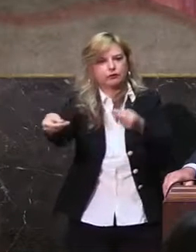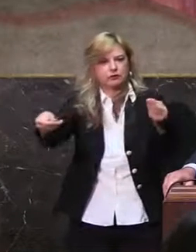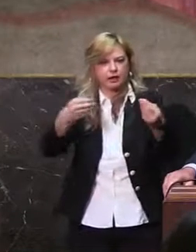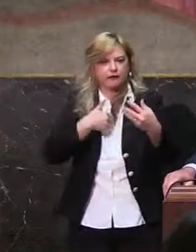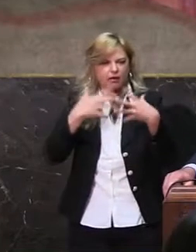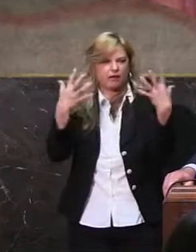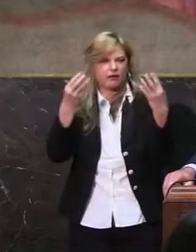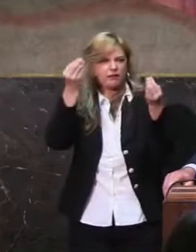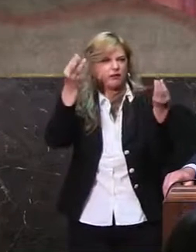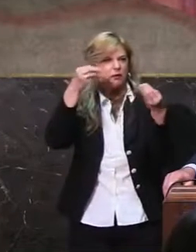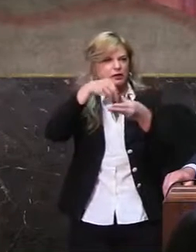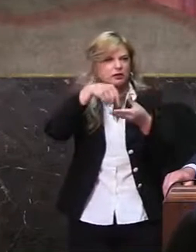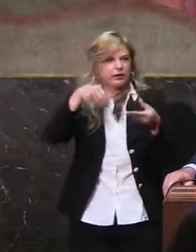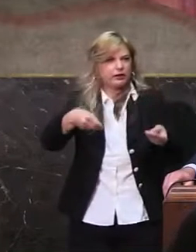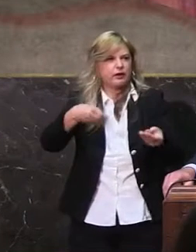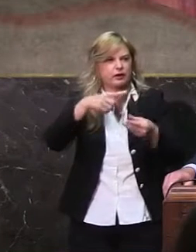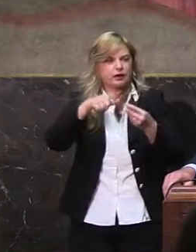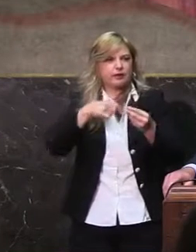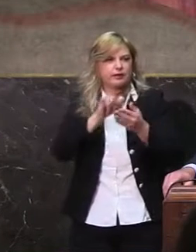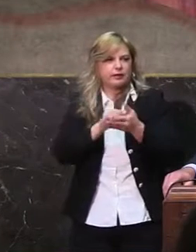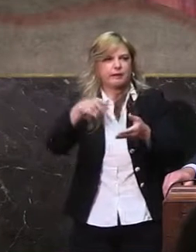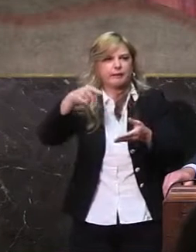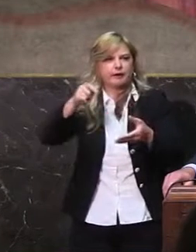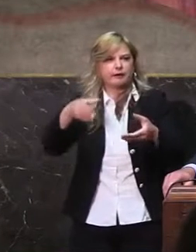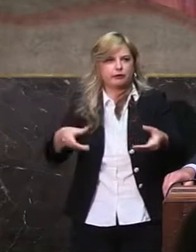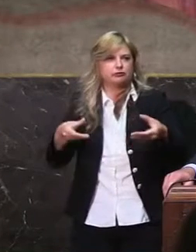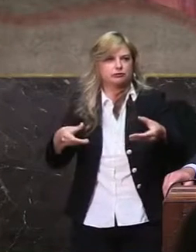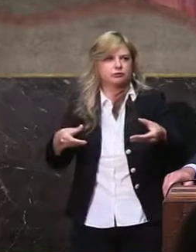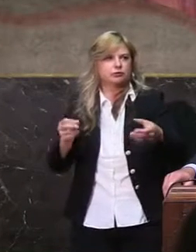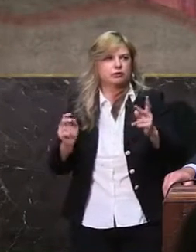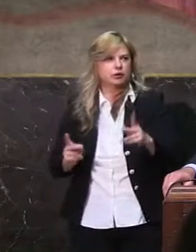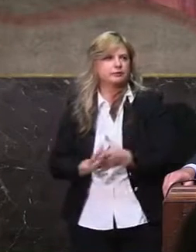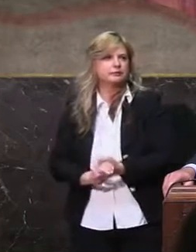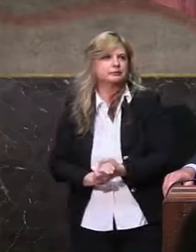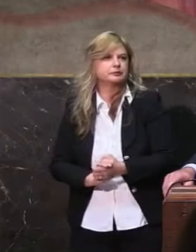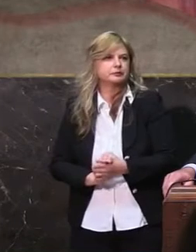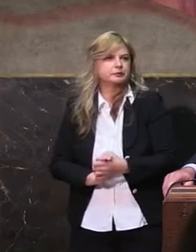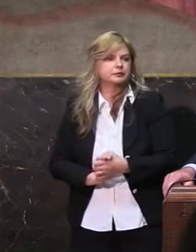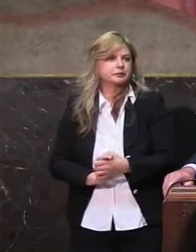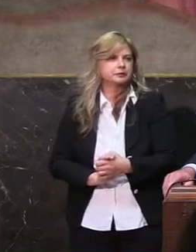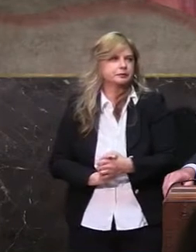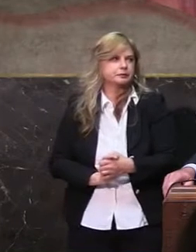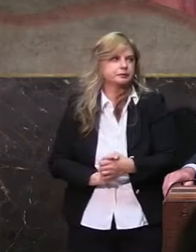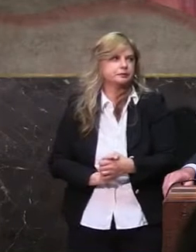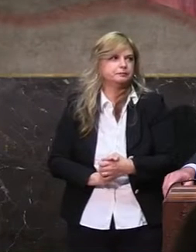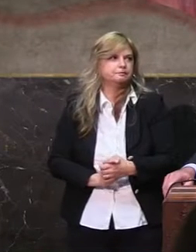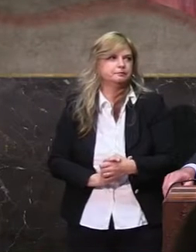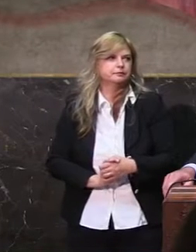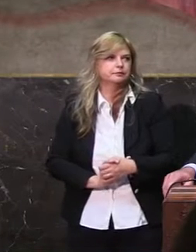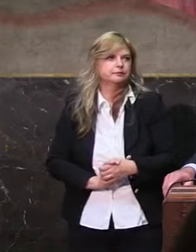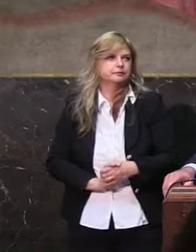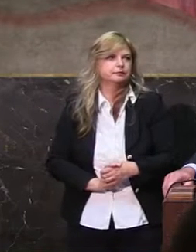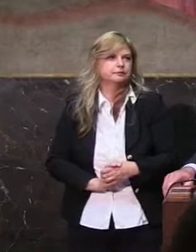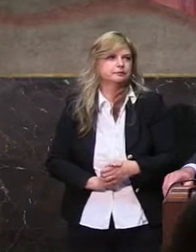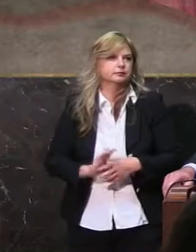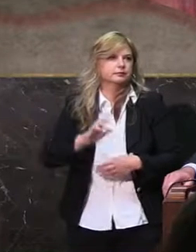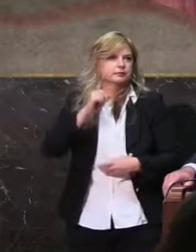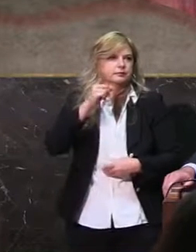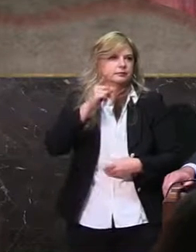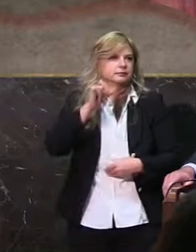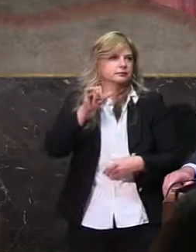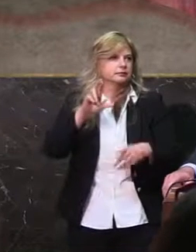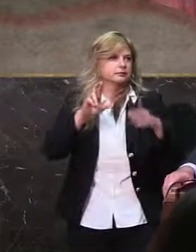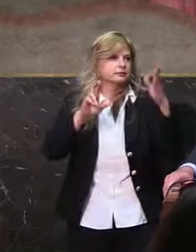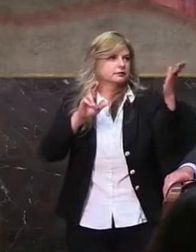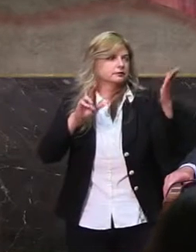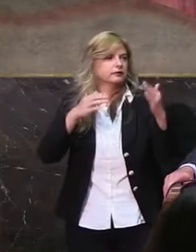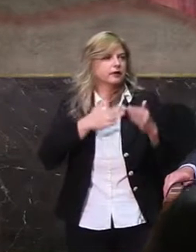information about the legislative package.